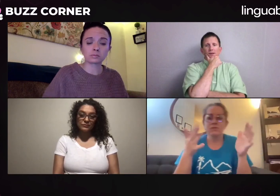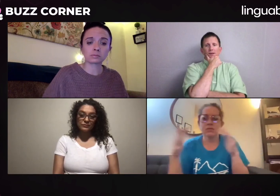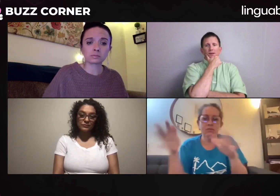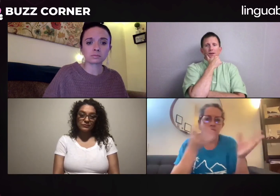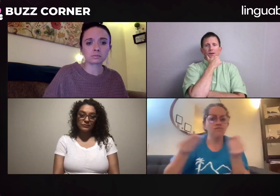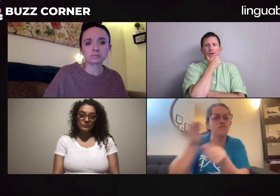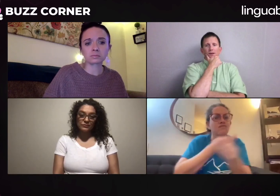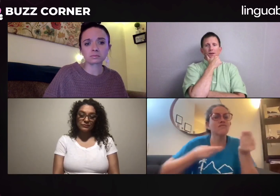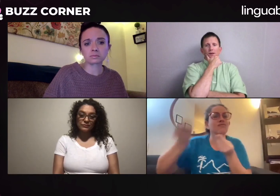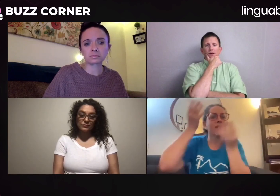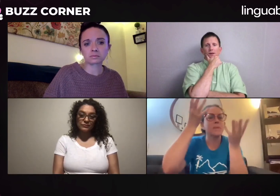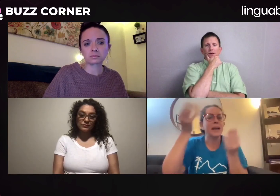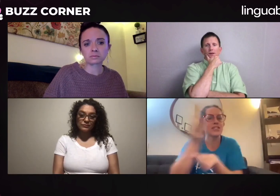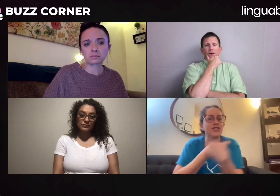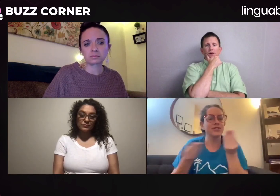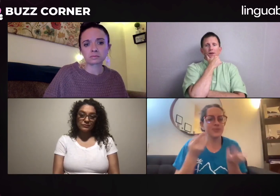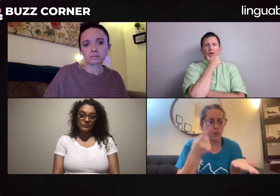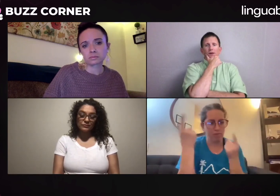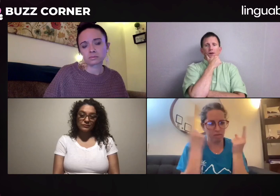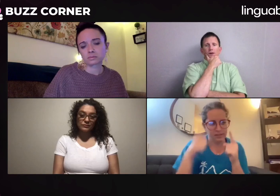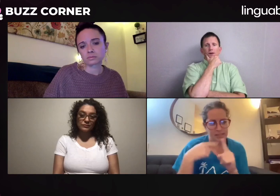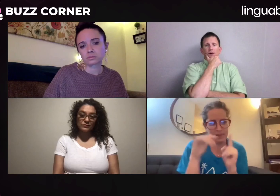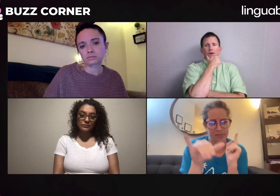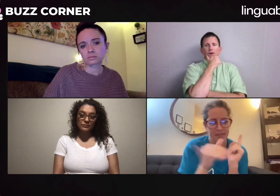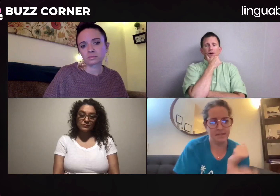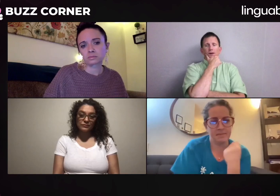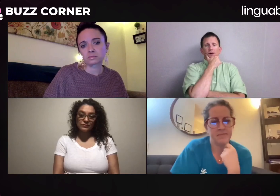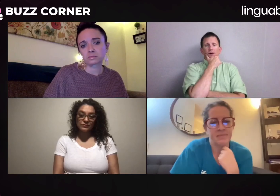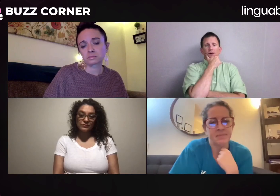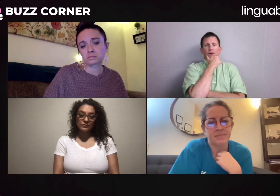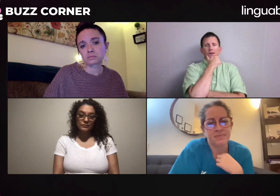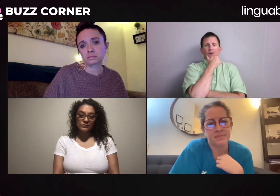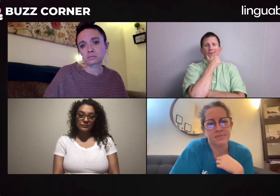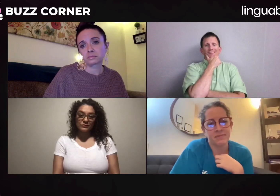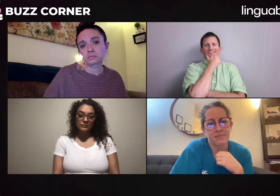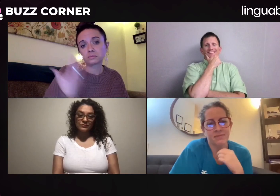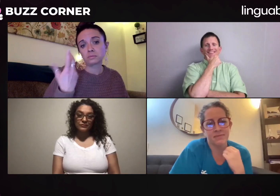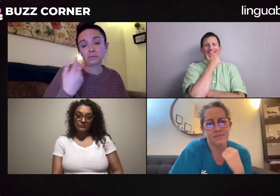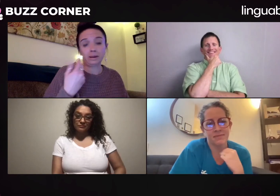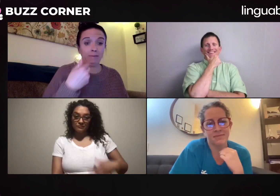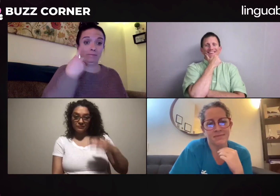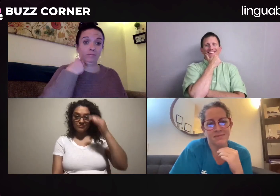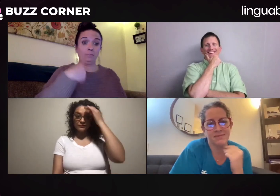coming up, there's interpreting available and sharing that within their spaces. What's your thought about that?